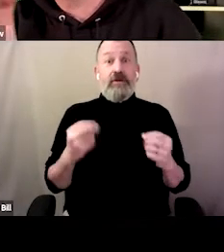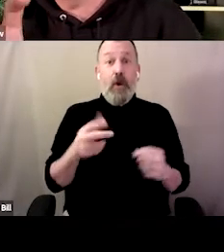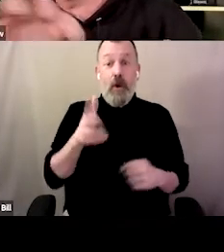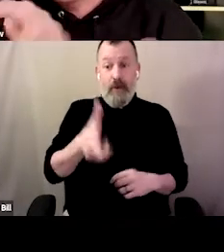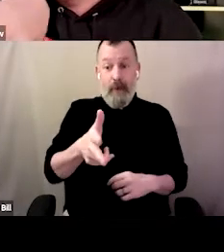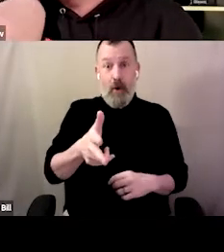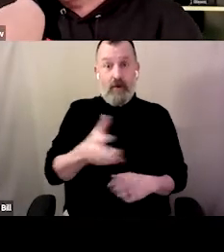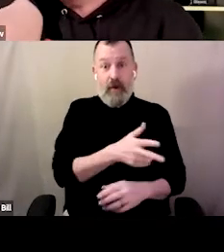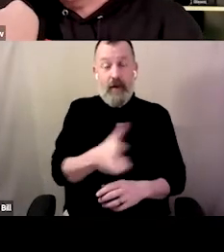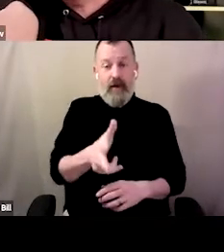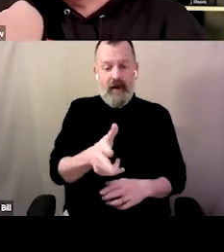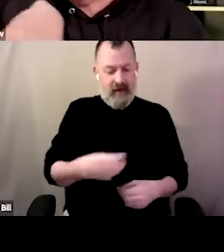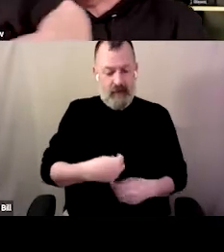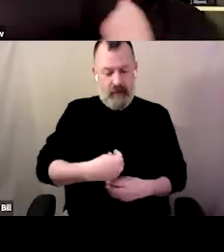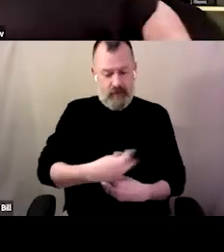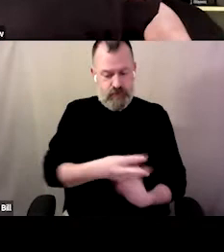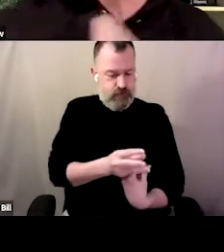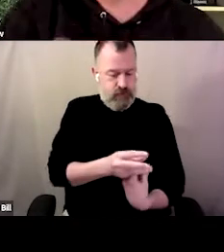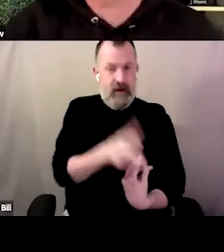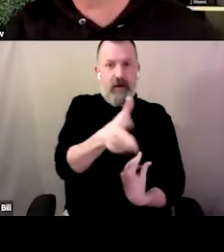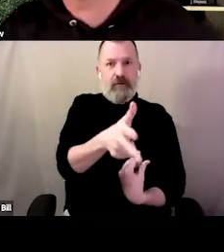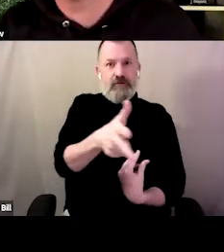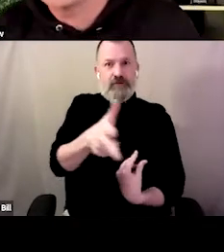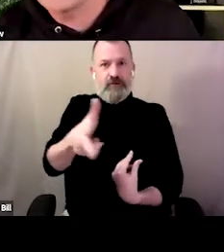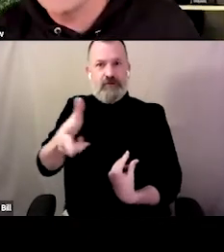they can turn these as a pod sideways. Move the boat sideways and they don't need a tug boat.